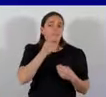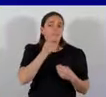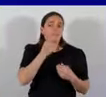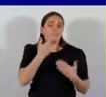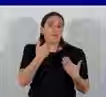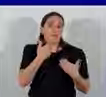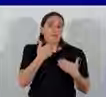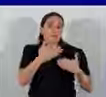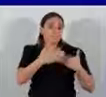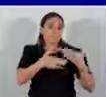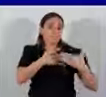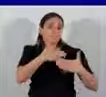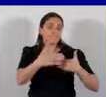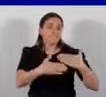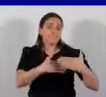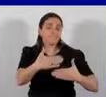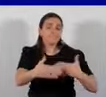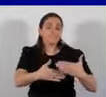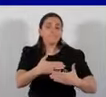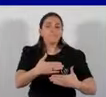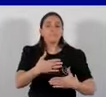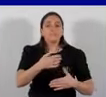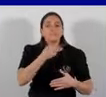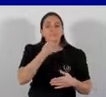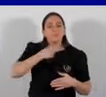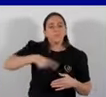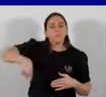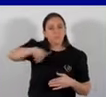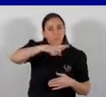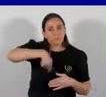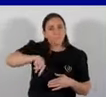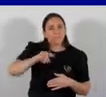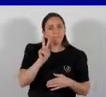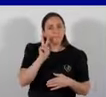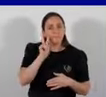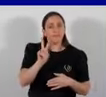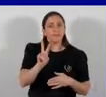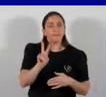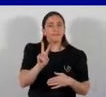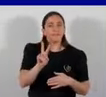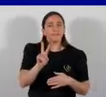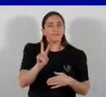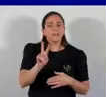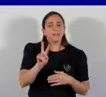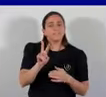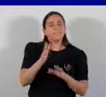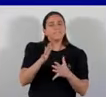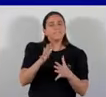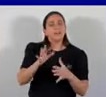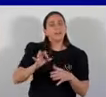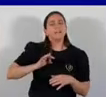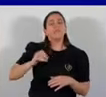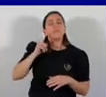Which is the idea of growing performance If you look until the year 1800